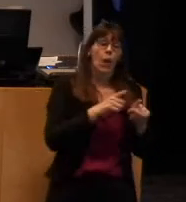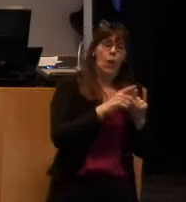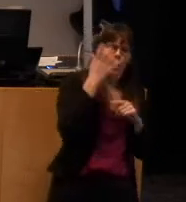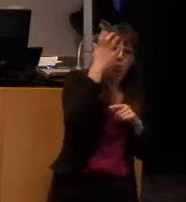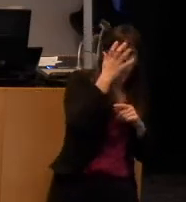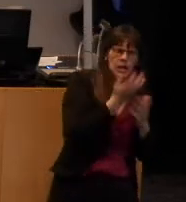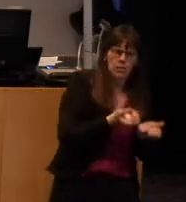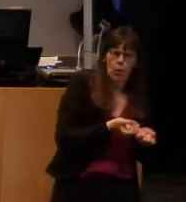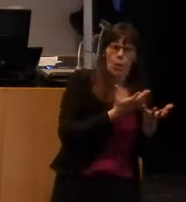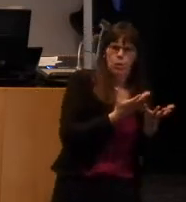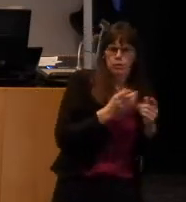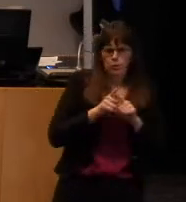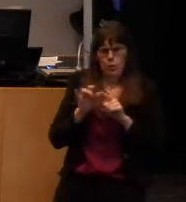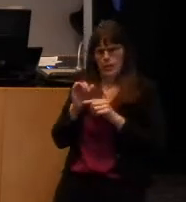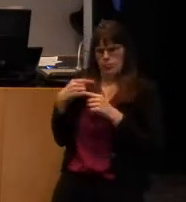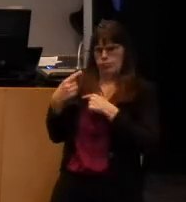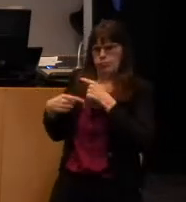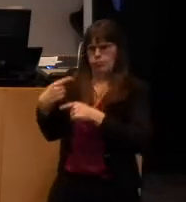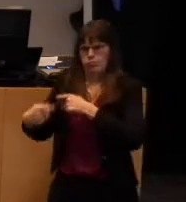and between global and local strategies.